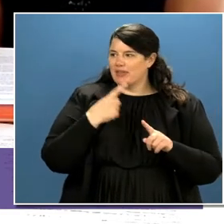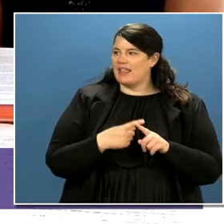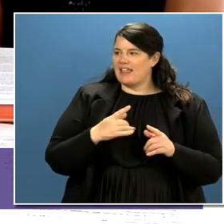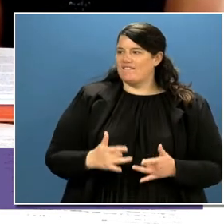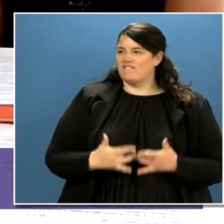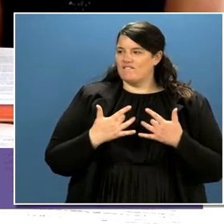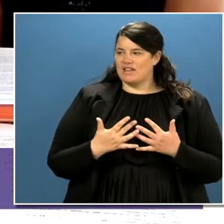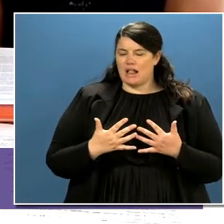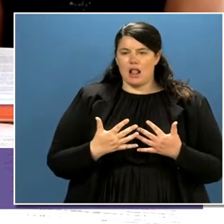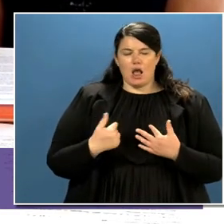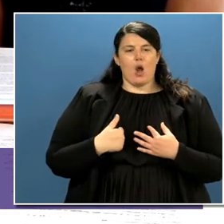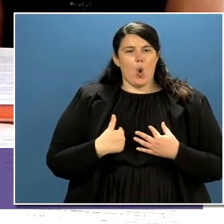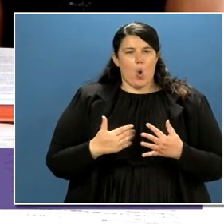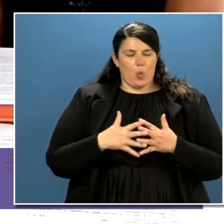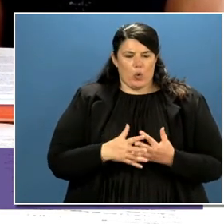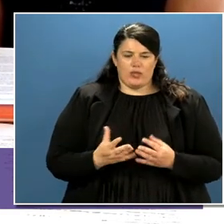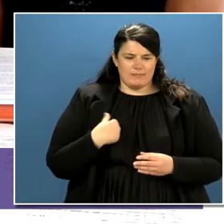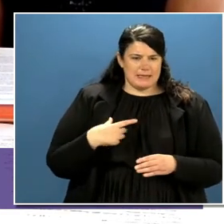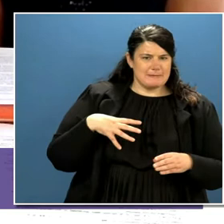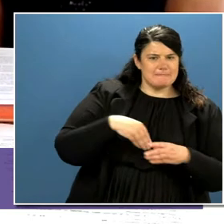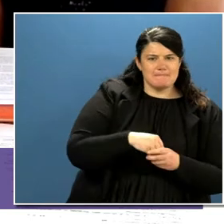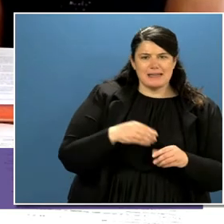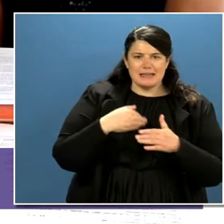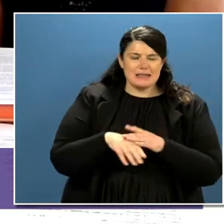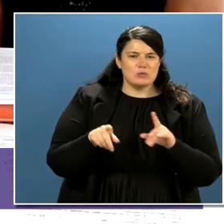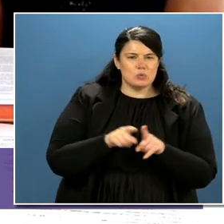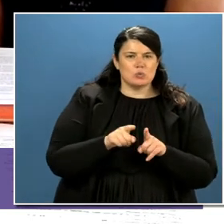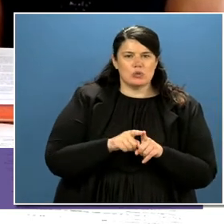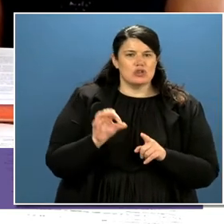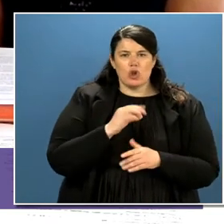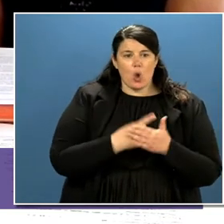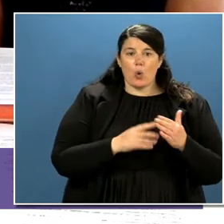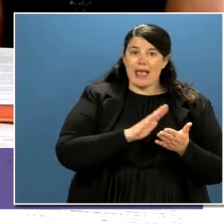that buy-in across all departments, so it's not just people and culture with a